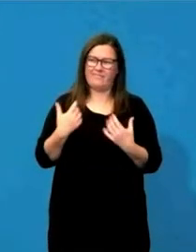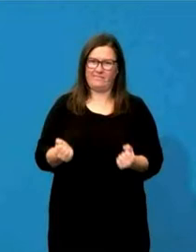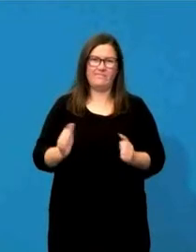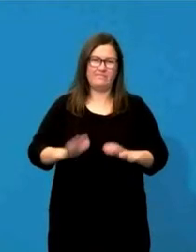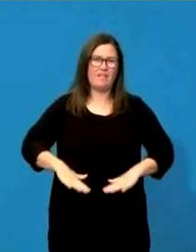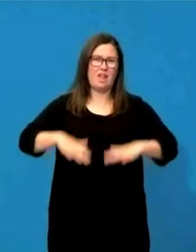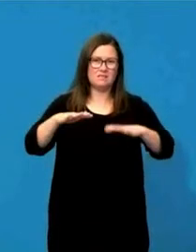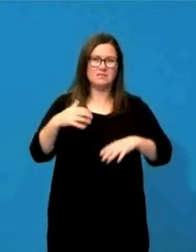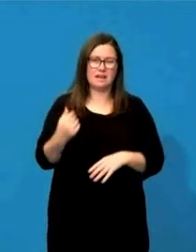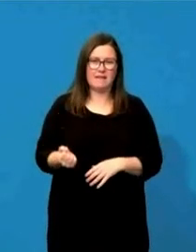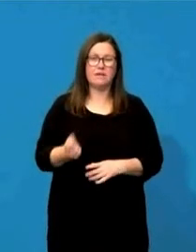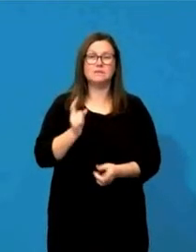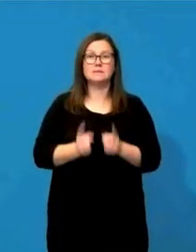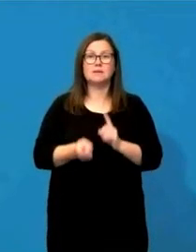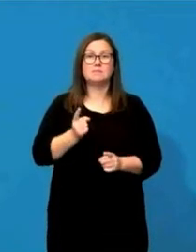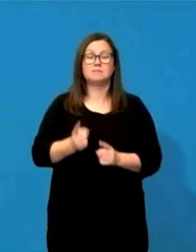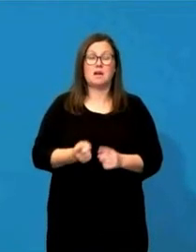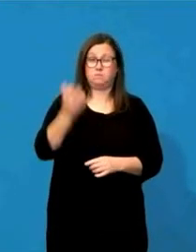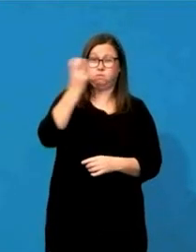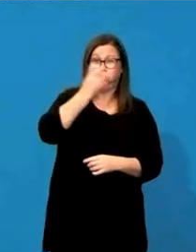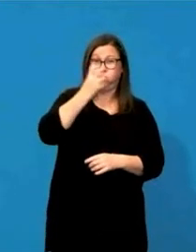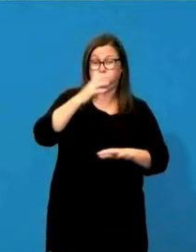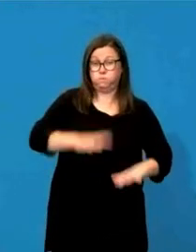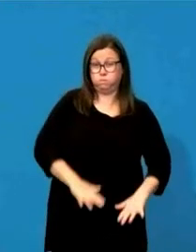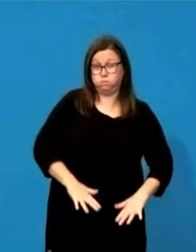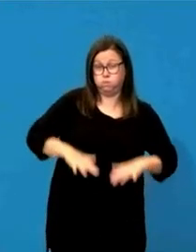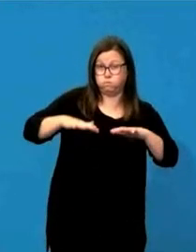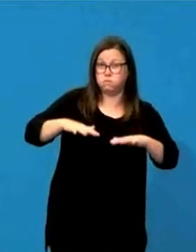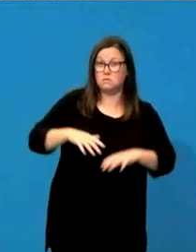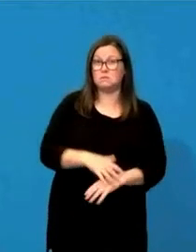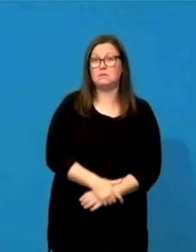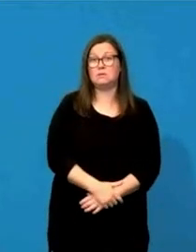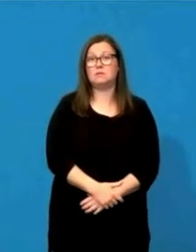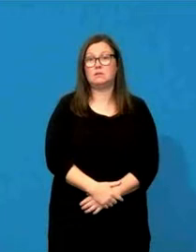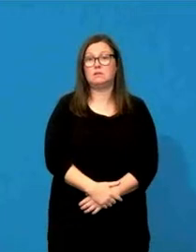And are there crocs - crocodiles?